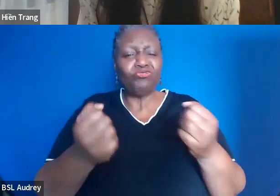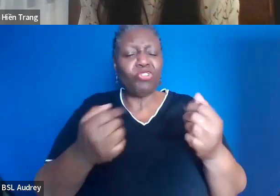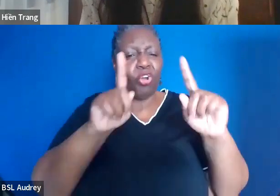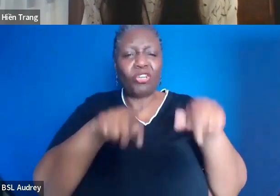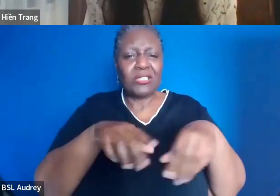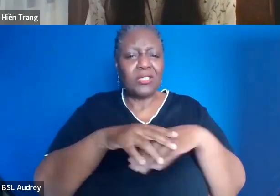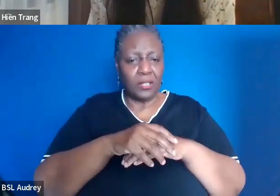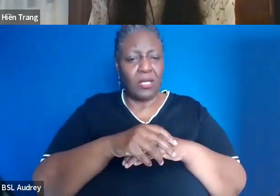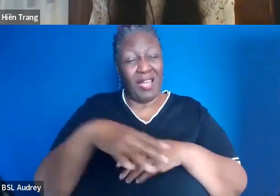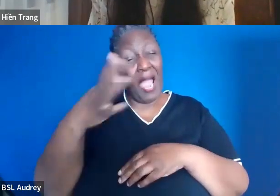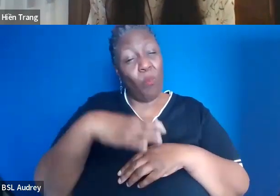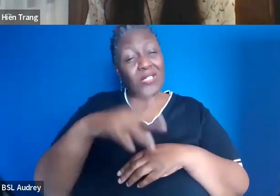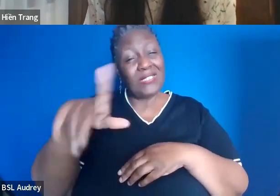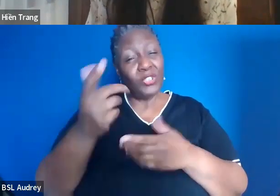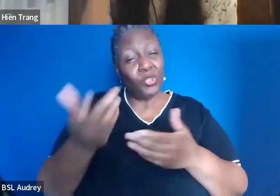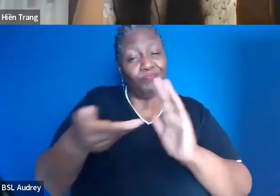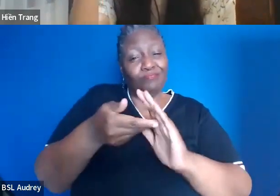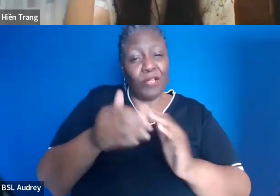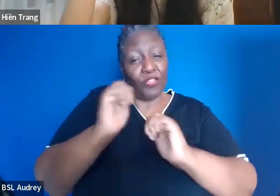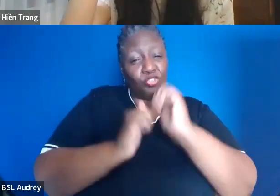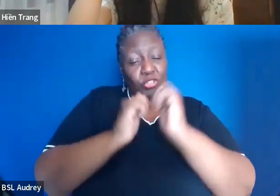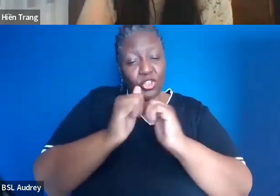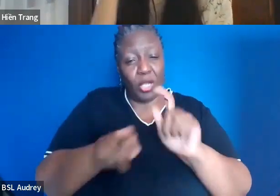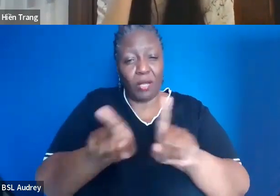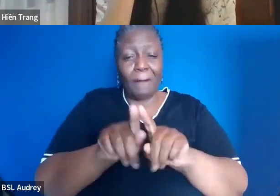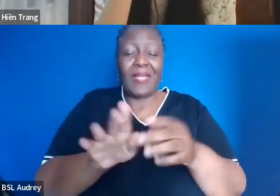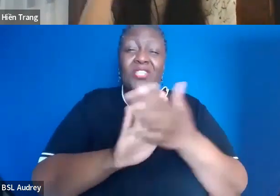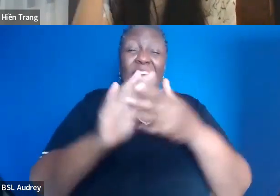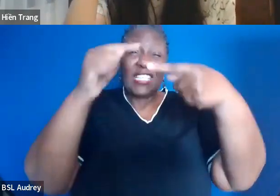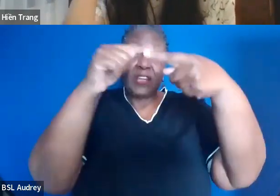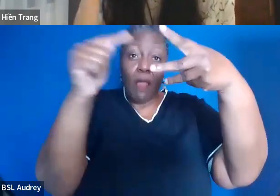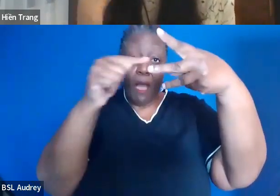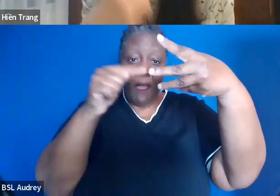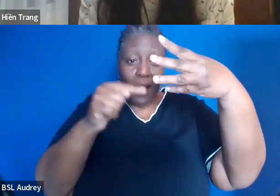them but I really wanted to be structural so I made sure that each line would have seven words